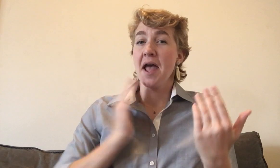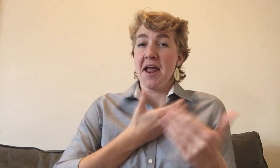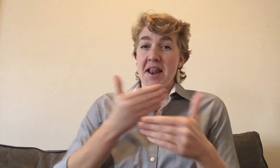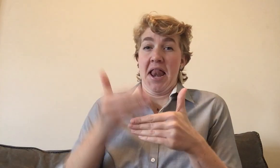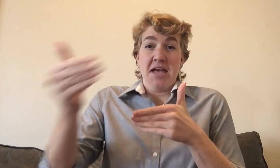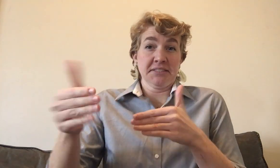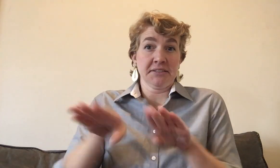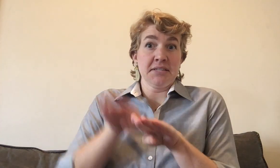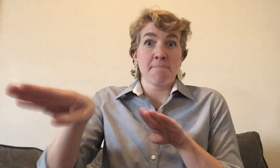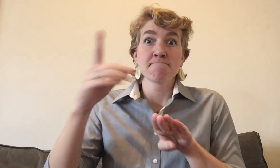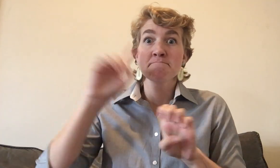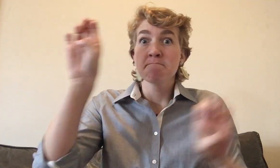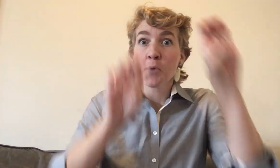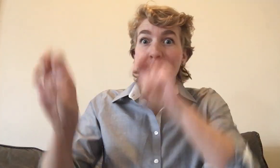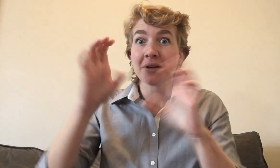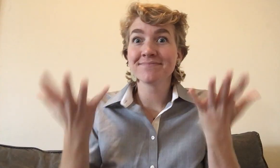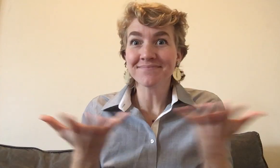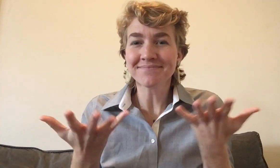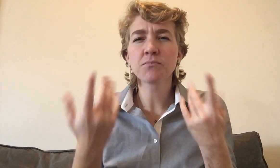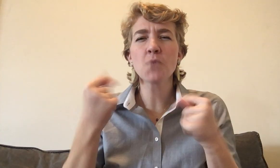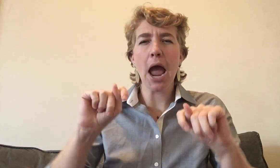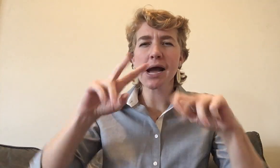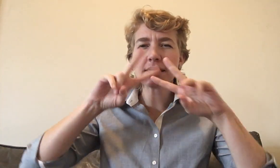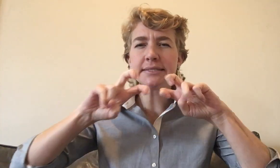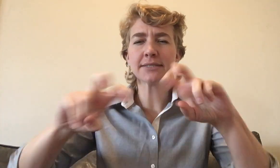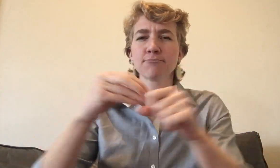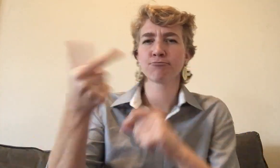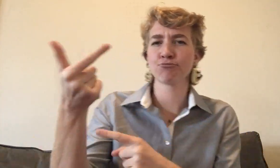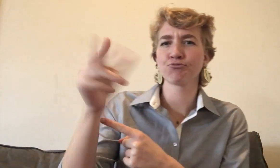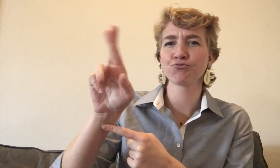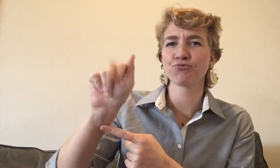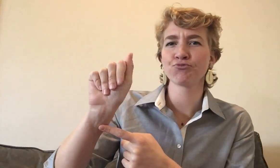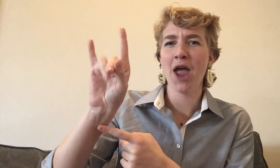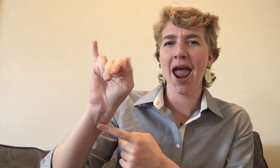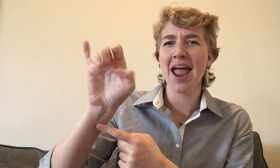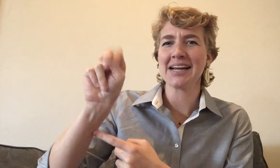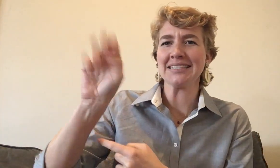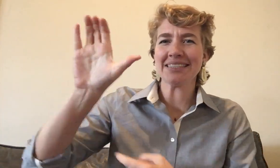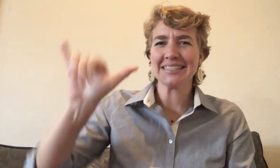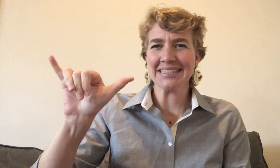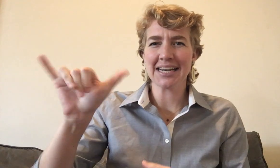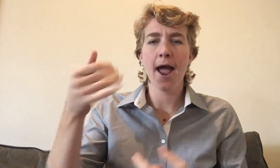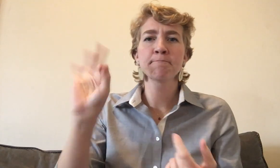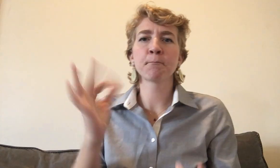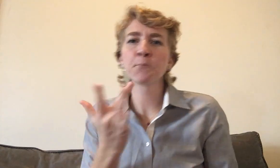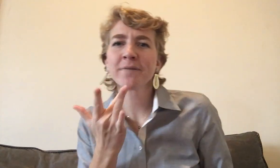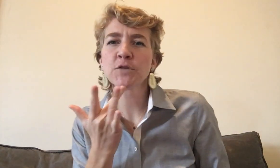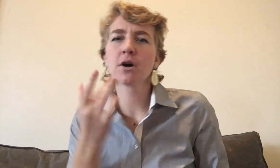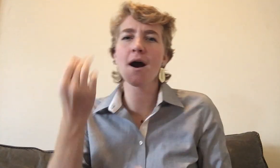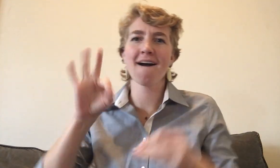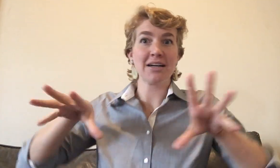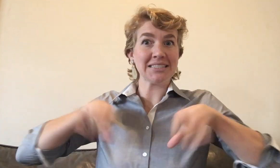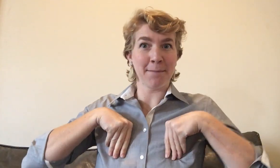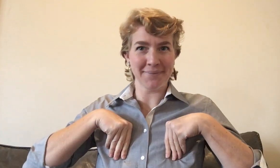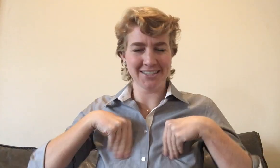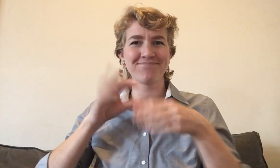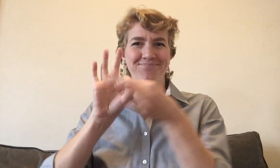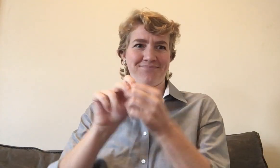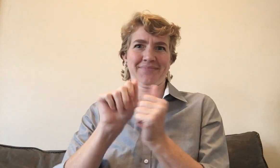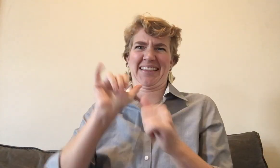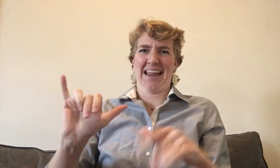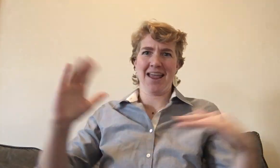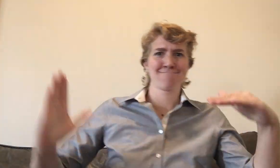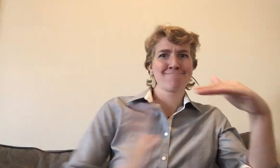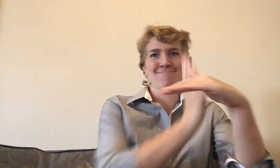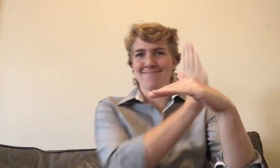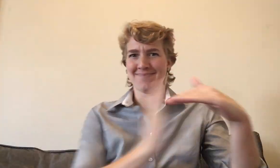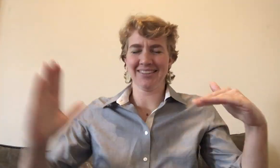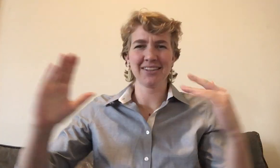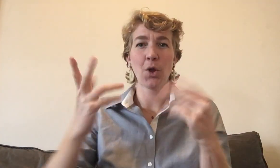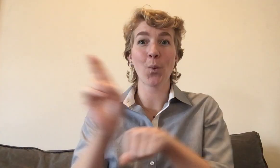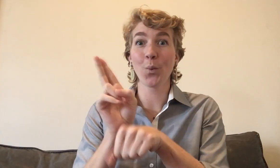Our next steps would be to develop an experiment delving into the gradiency of preference of the aforementioned spectrum.